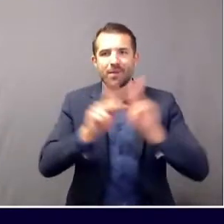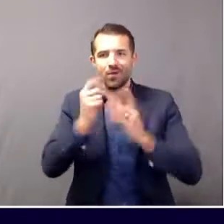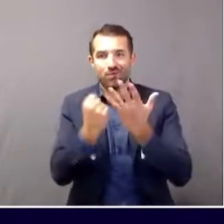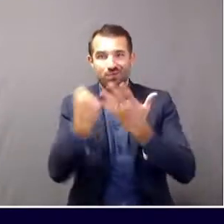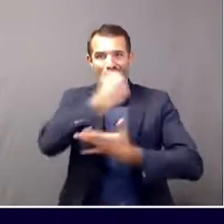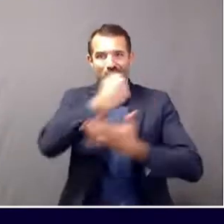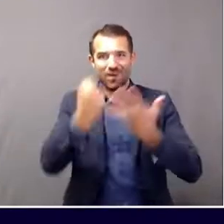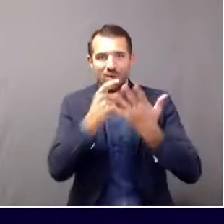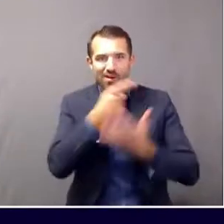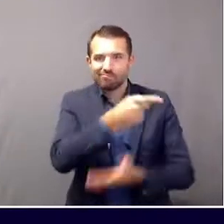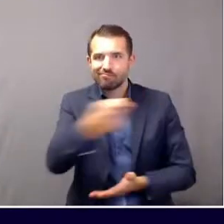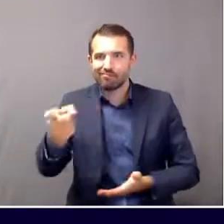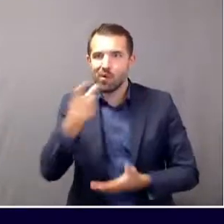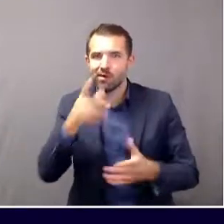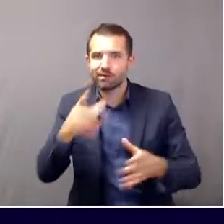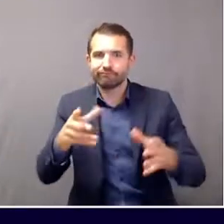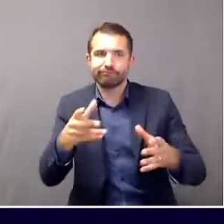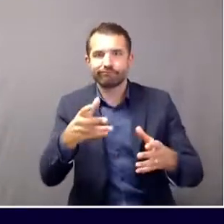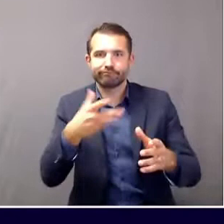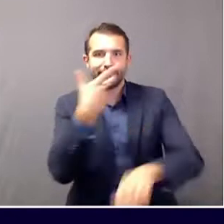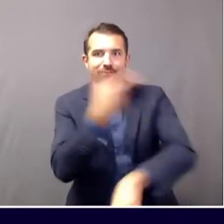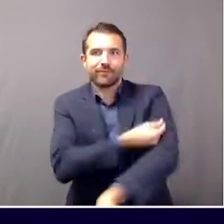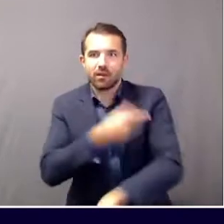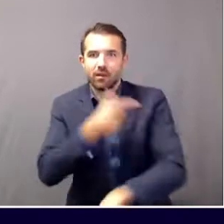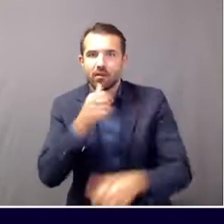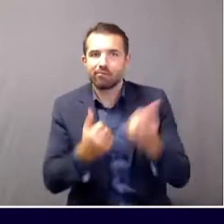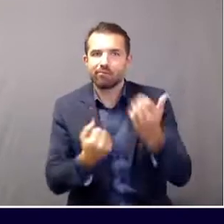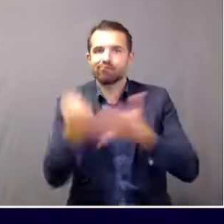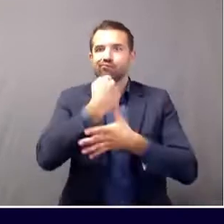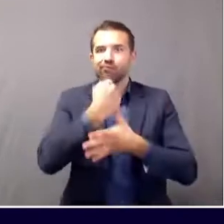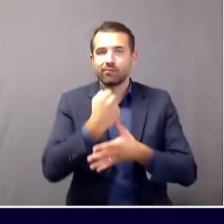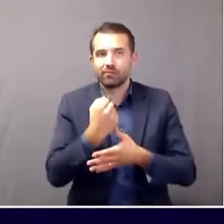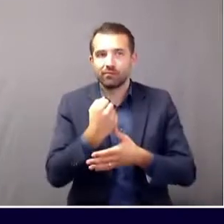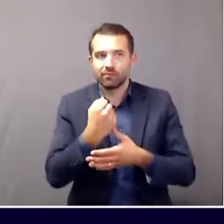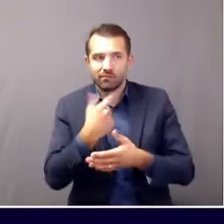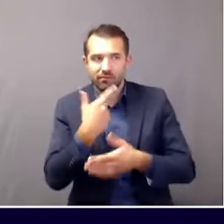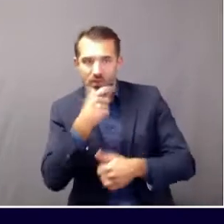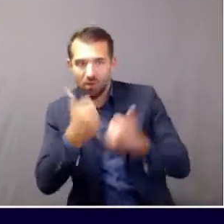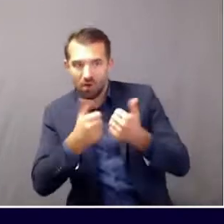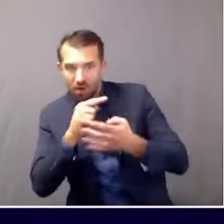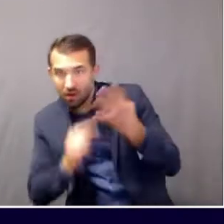vaccines will be available when